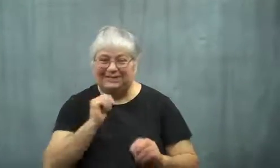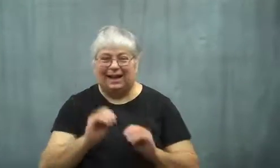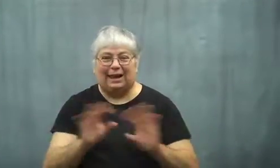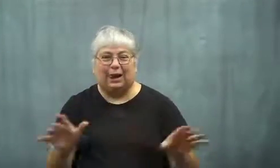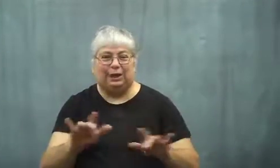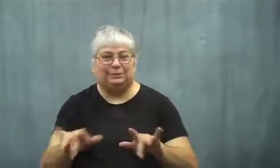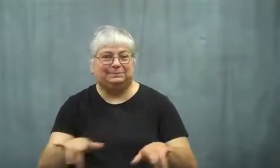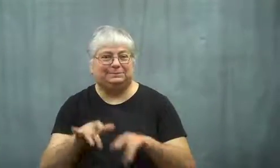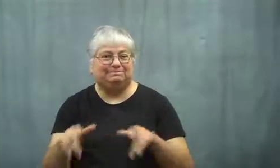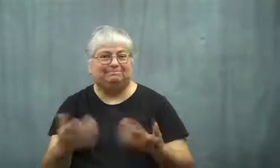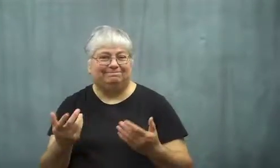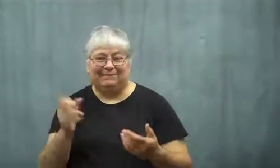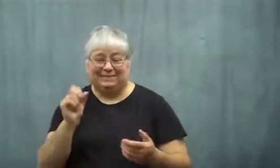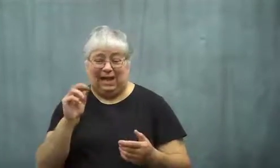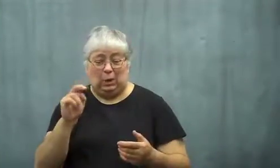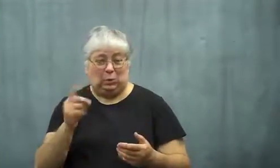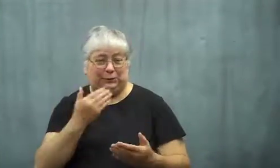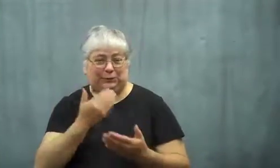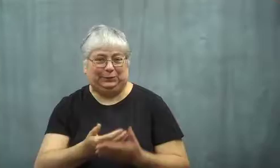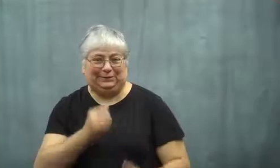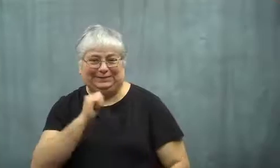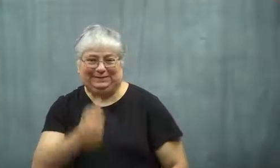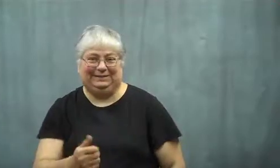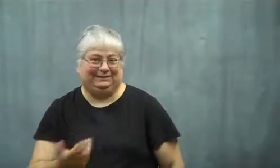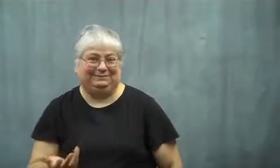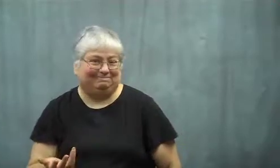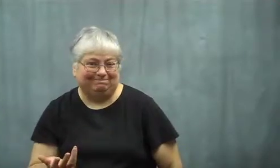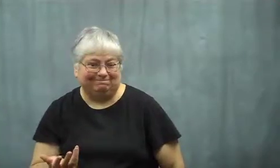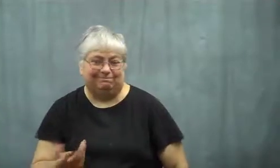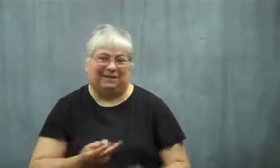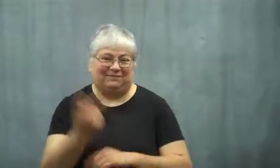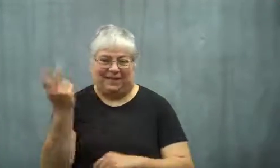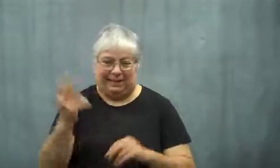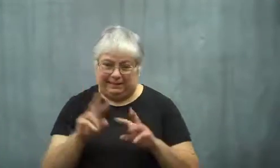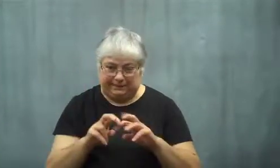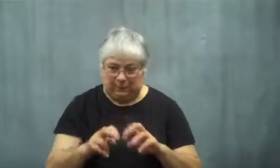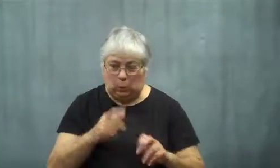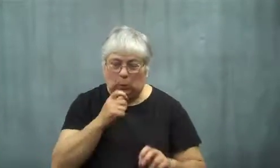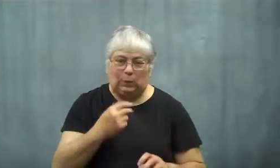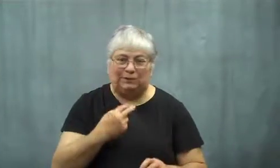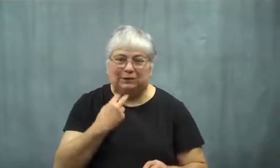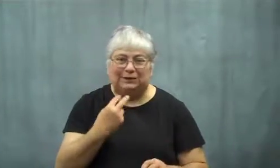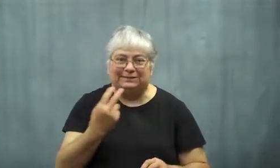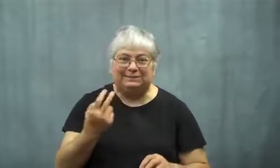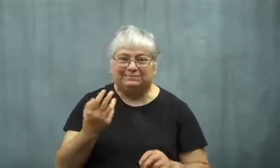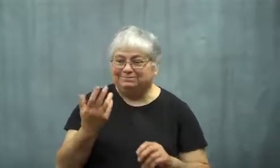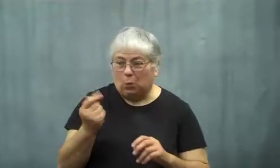as the tape wasn't clear, and the sound quality was bad.